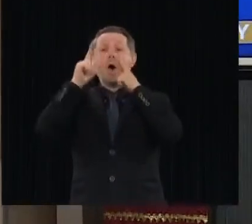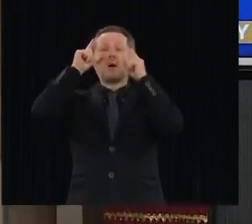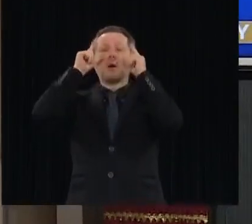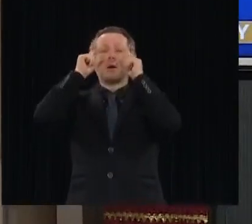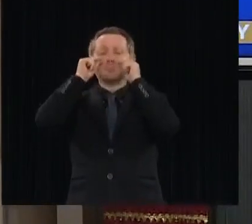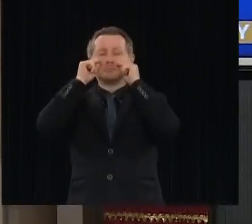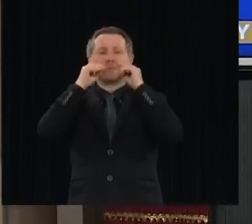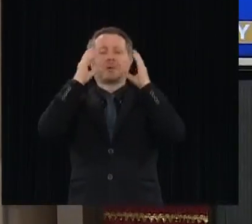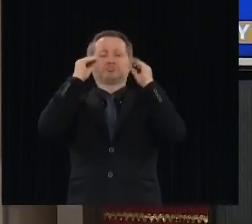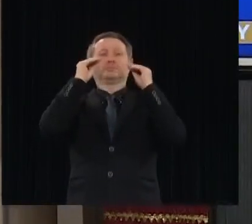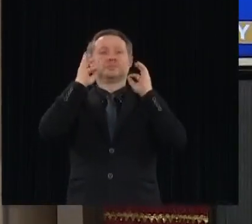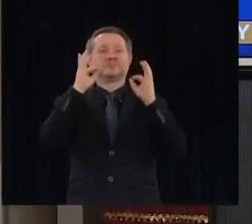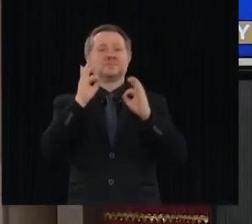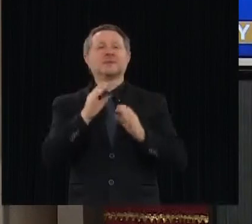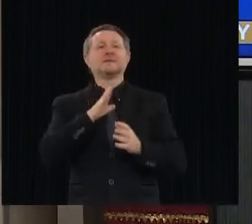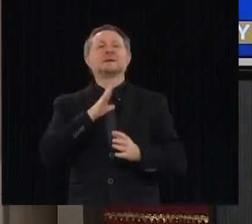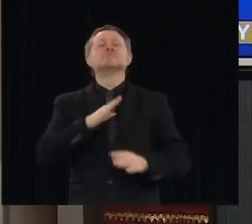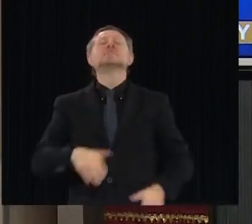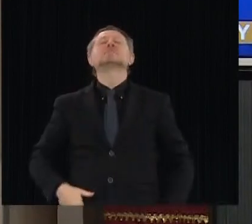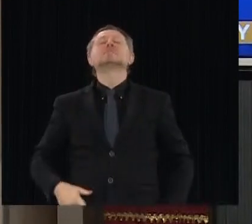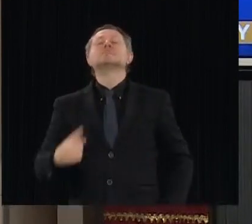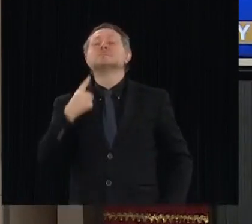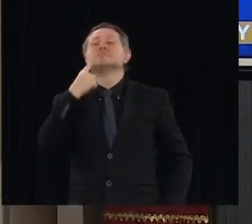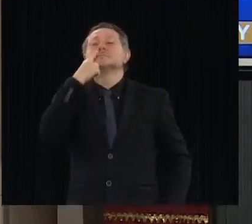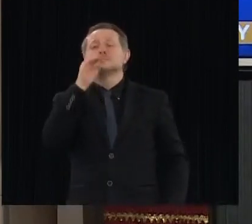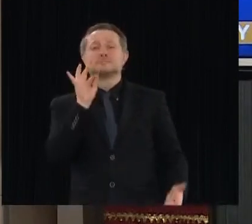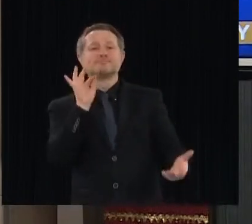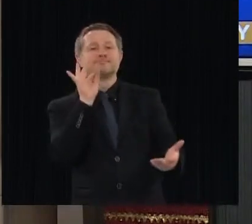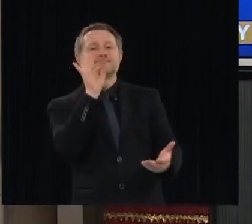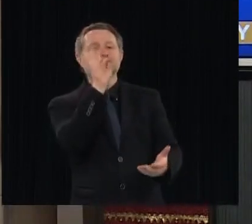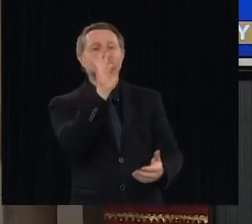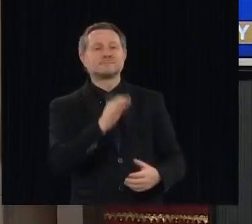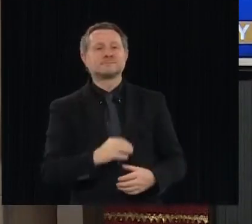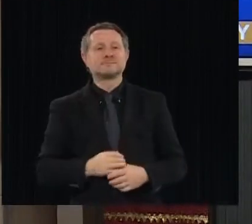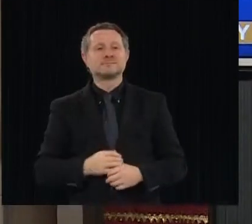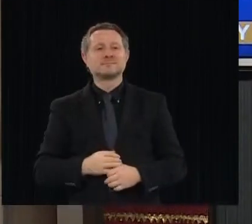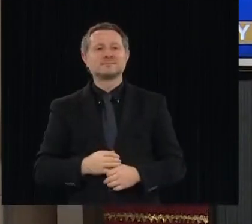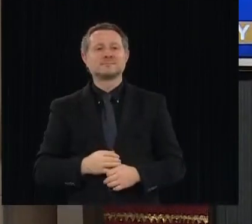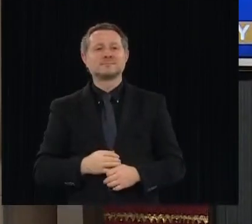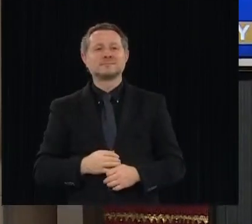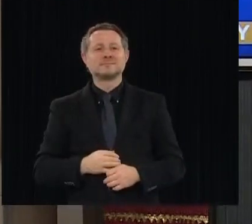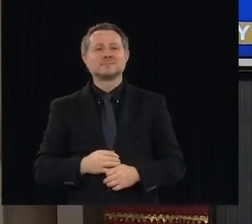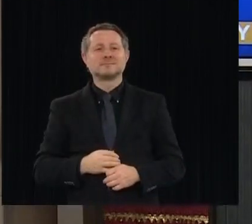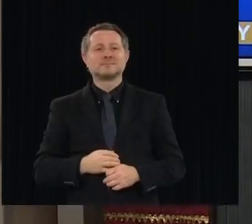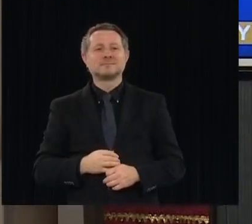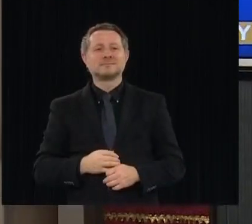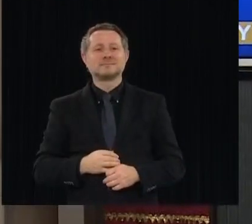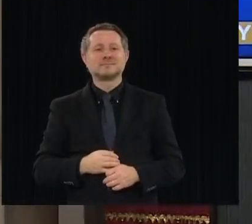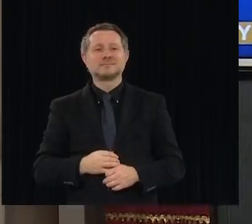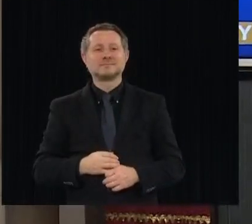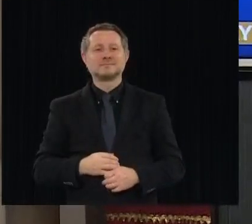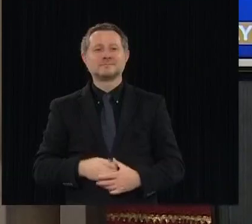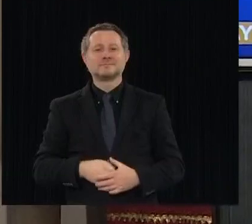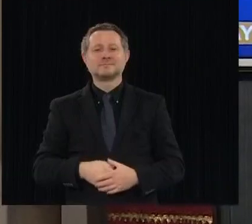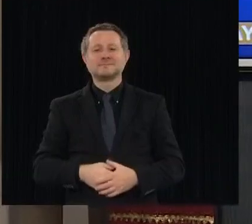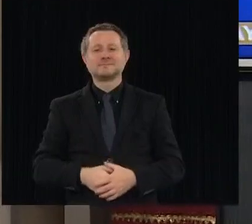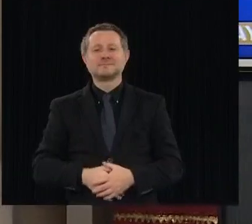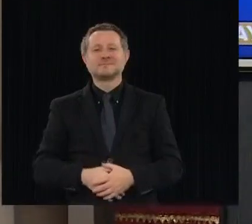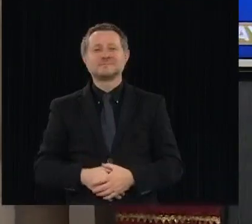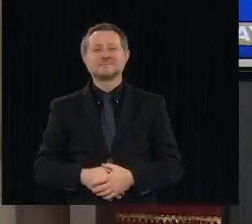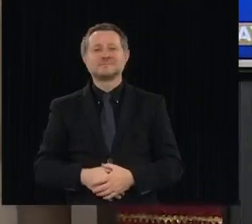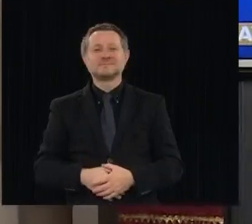COMFORT.